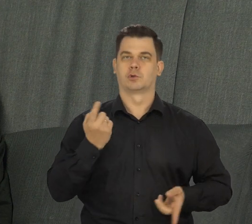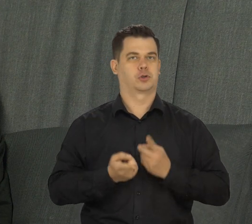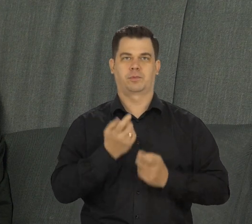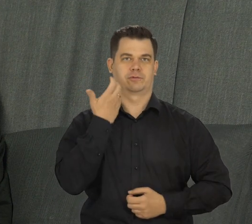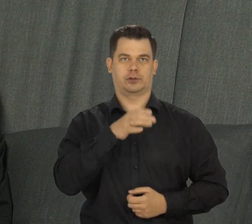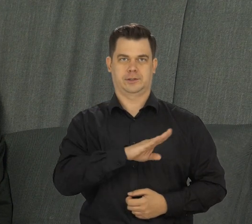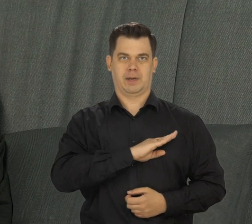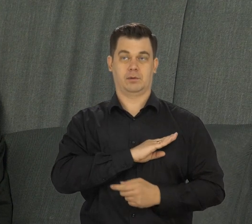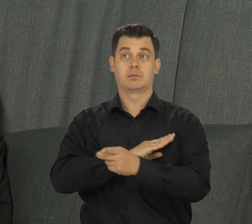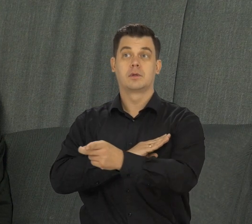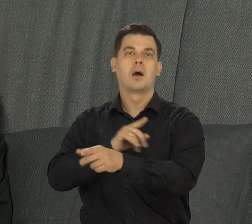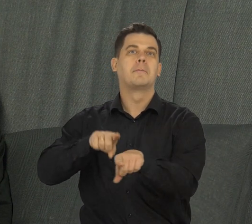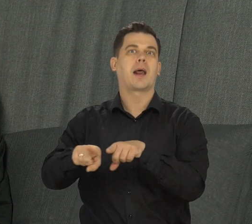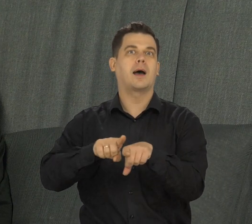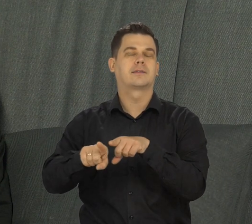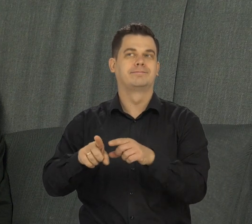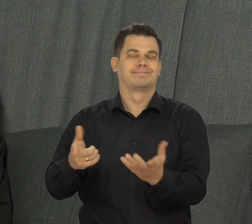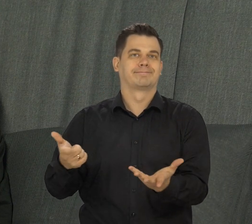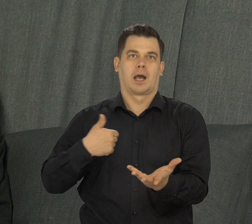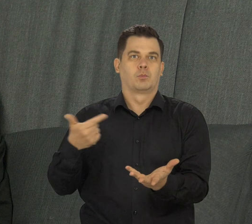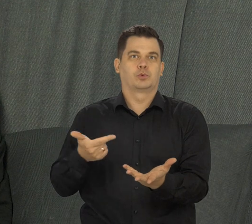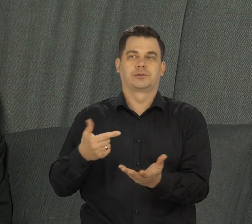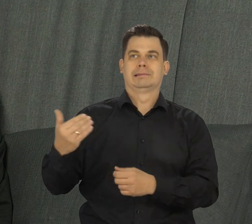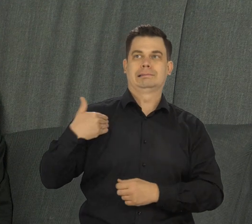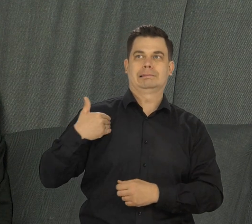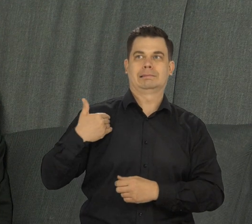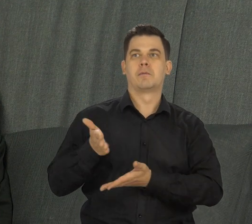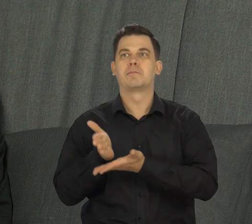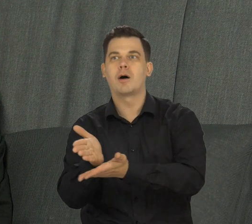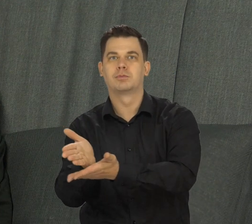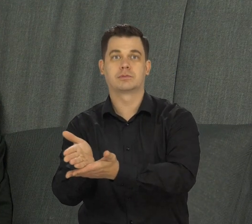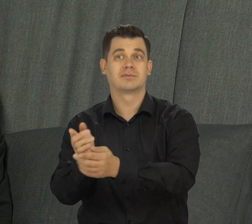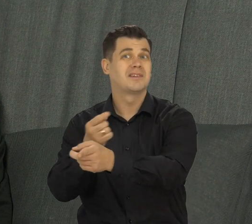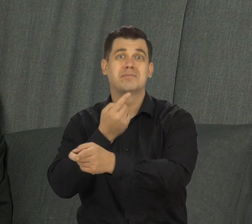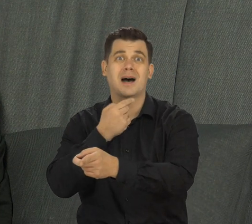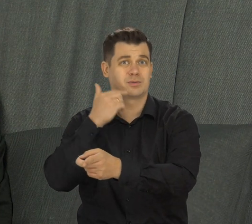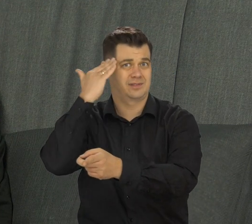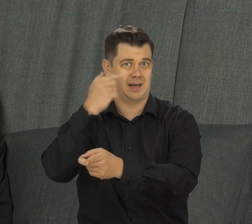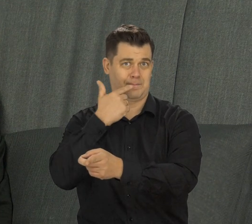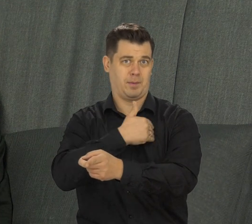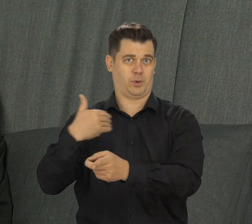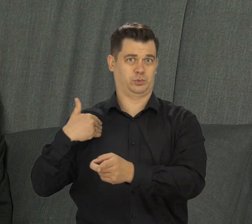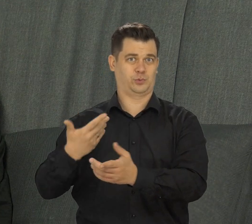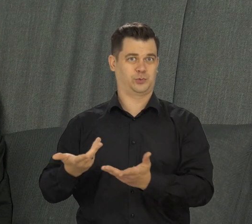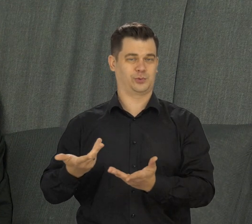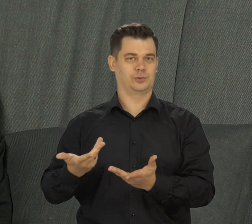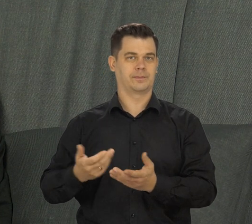and on many issues my brother asked me for help. This help was due to his insufficient knowledge of the Polish language.